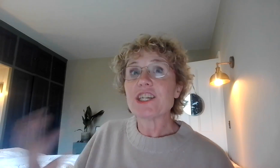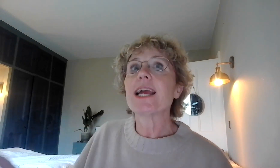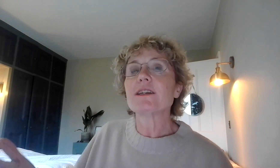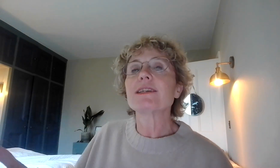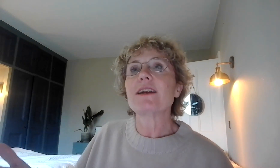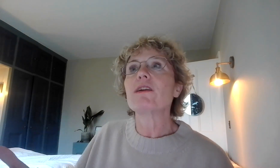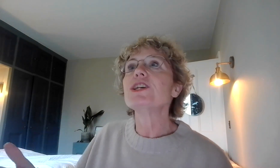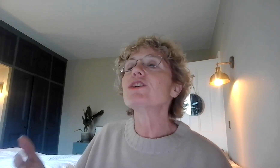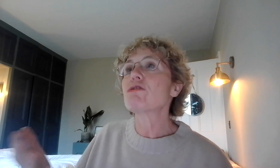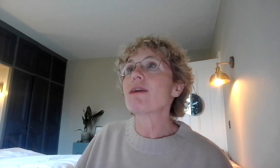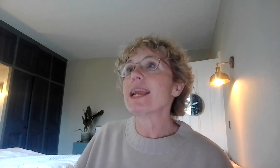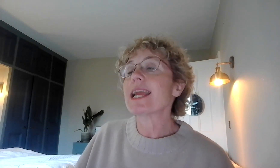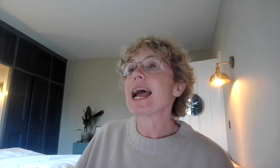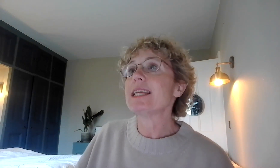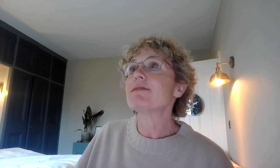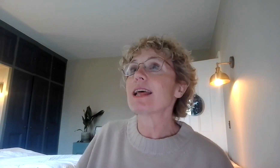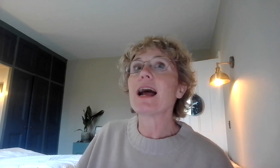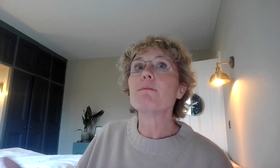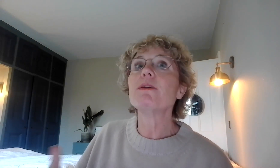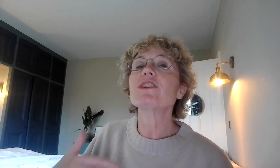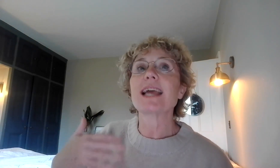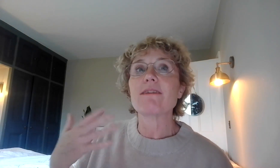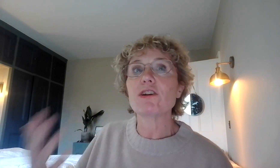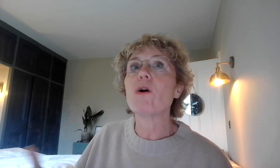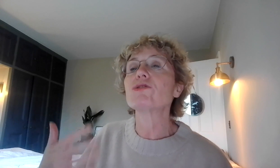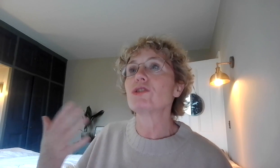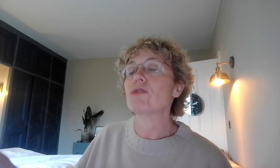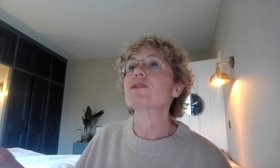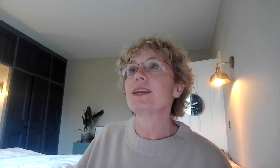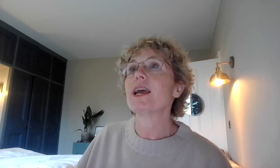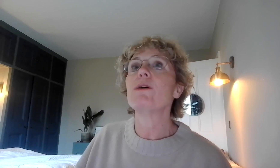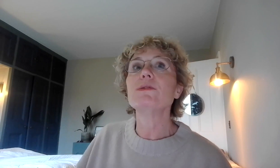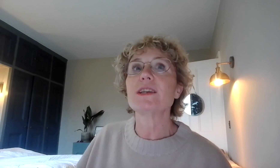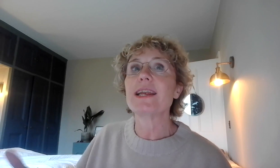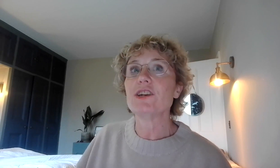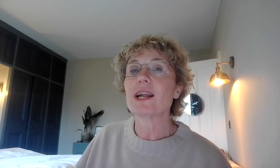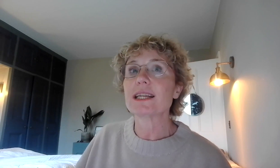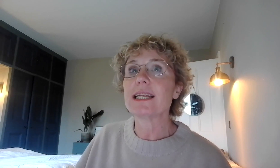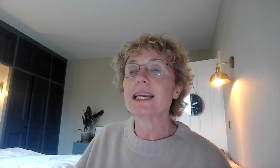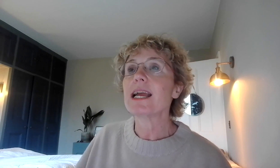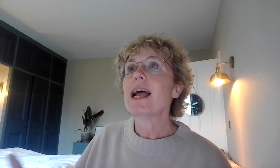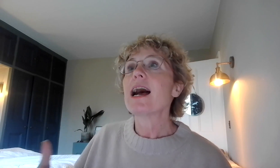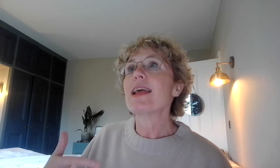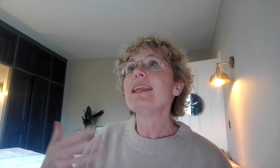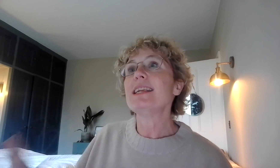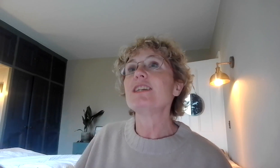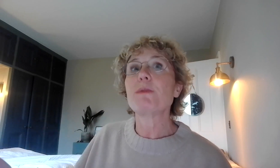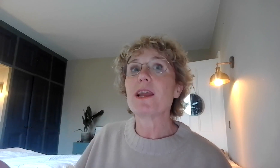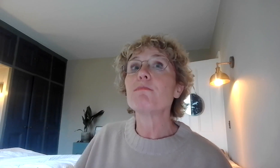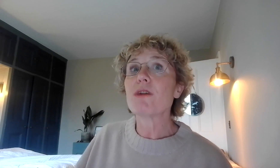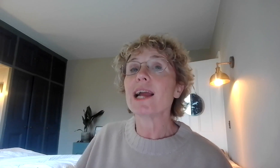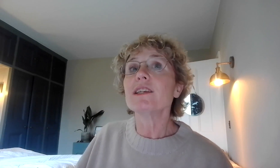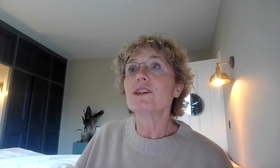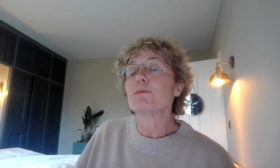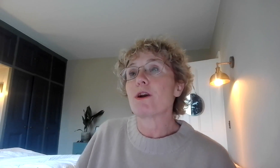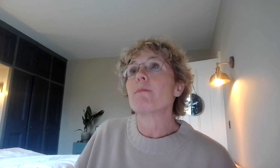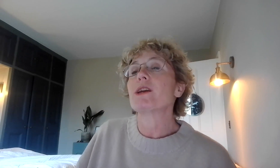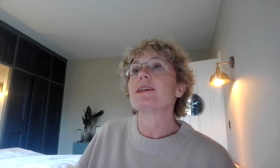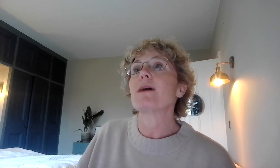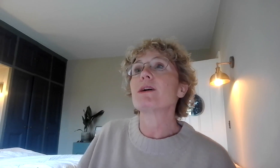Educational technology is a great case for that, because they have lots and lots of videos that they need translating and they need it to be at a price that's appropriate to their